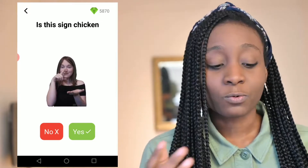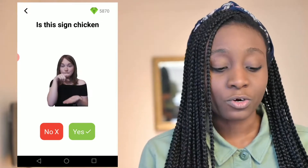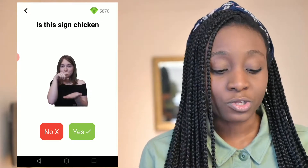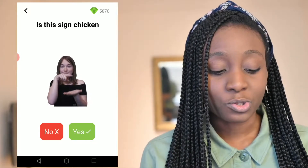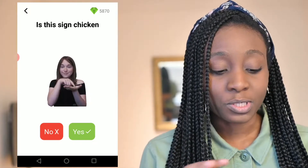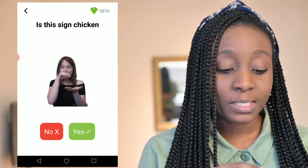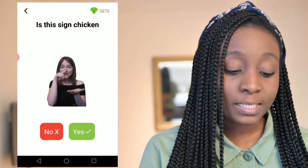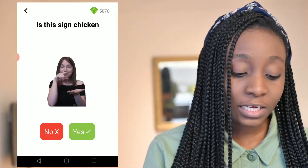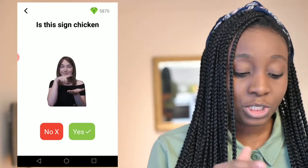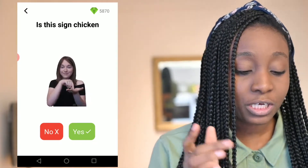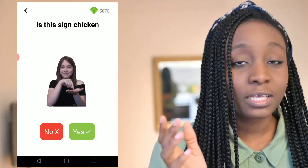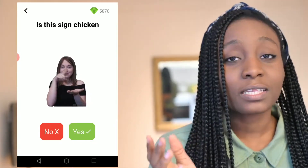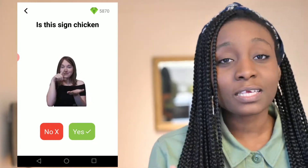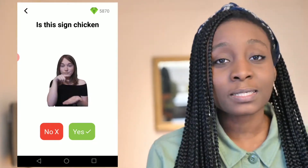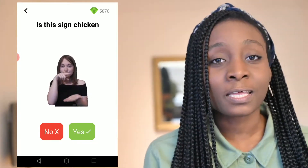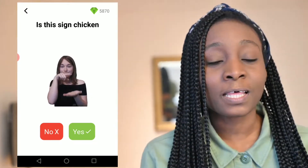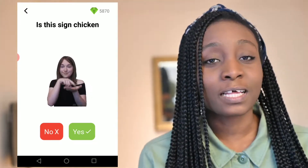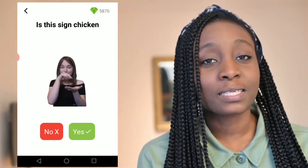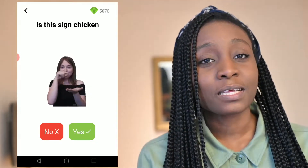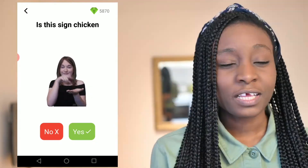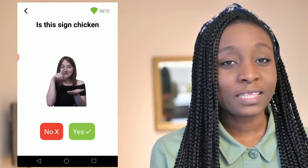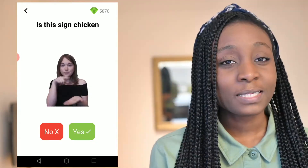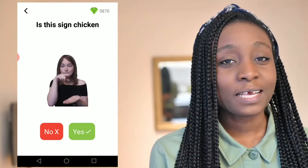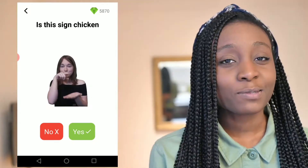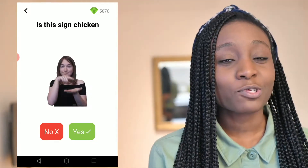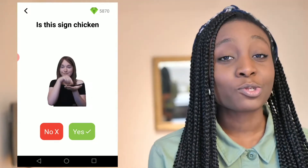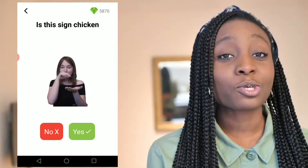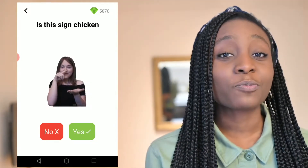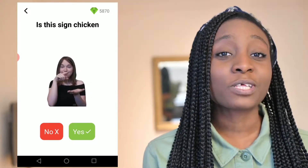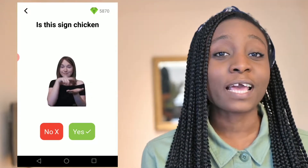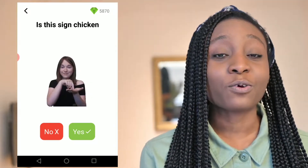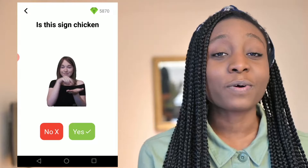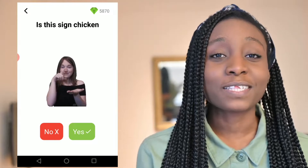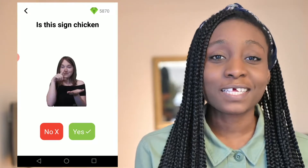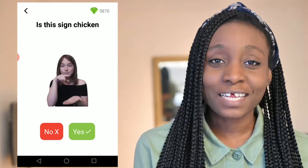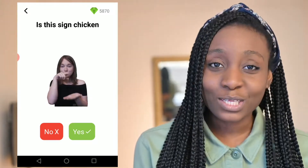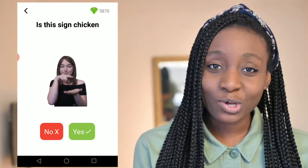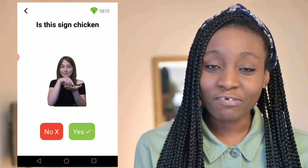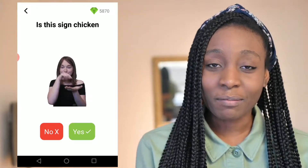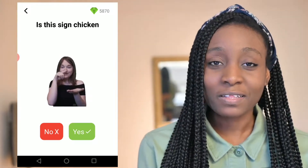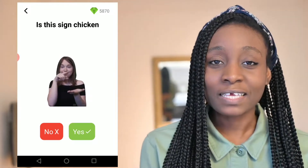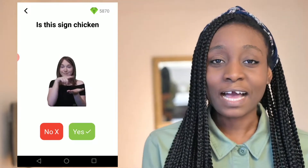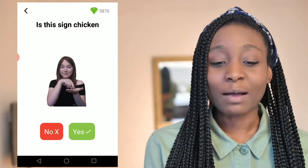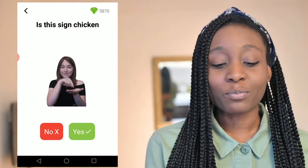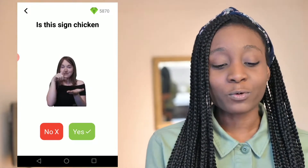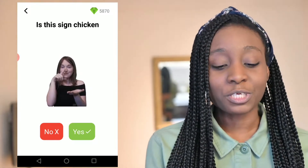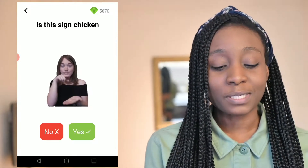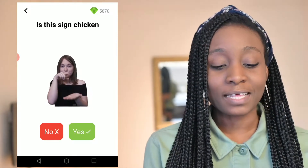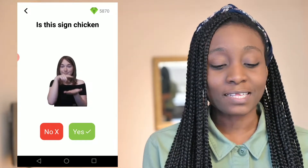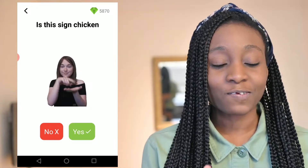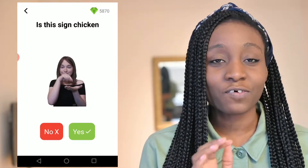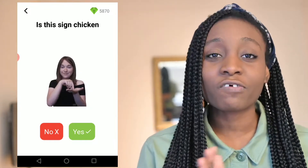the words. But then this takes me into something that I don't particularly love about the app which is that for all of